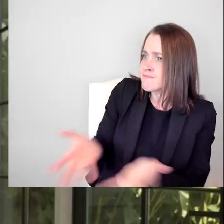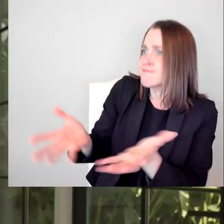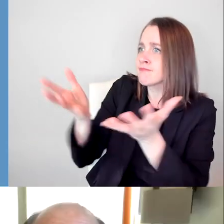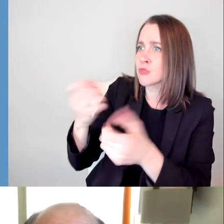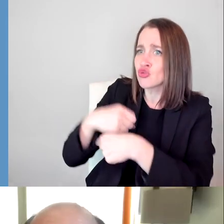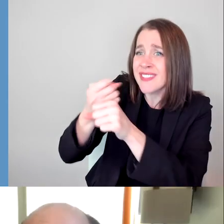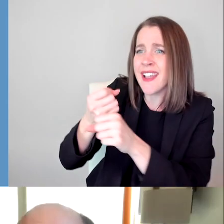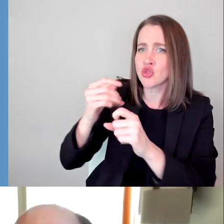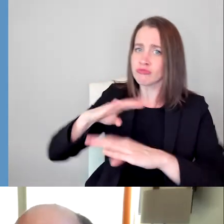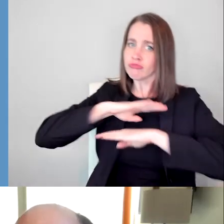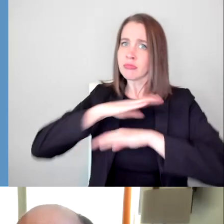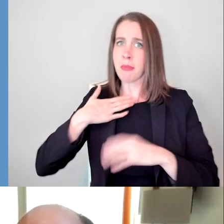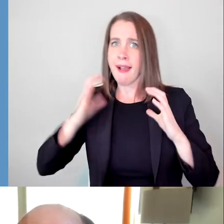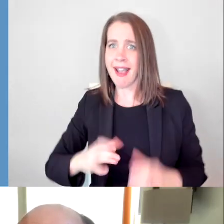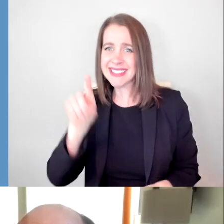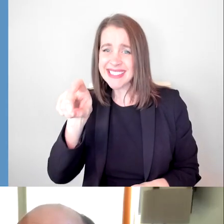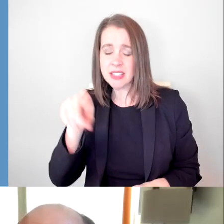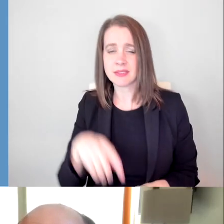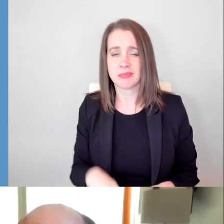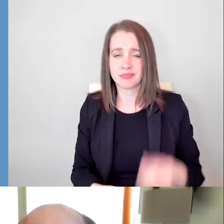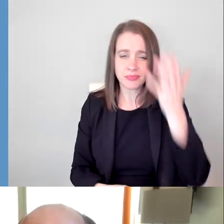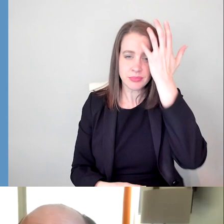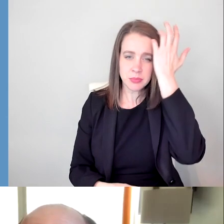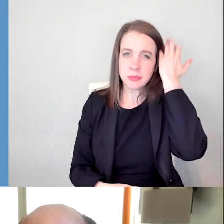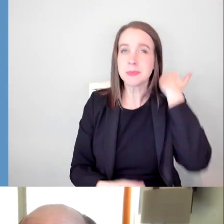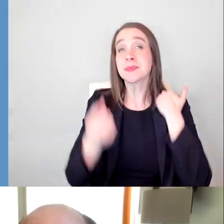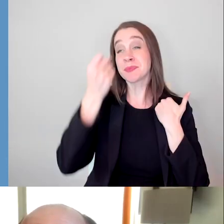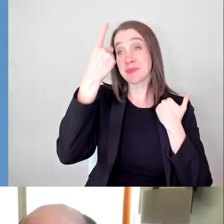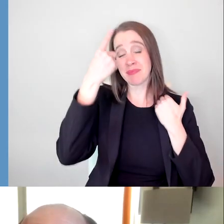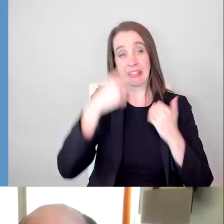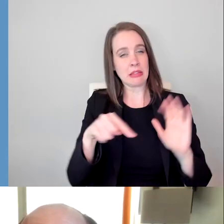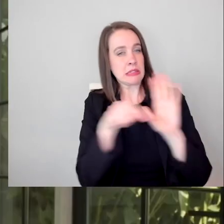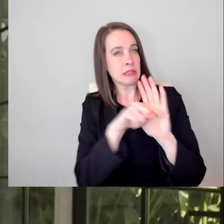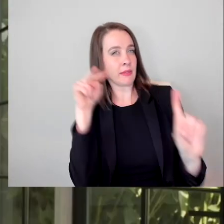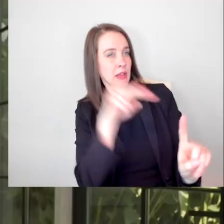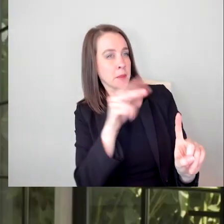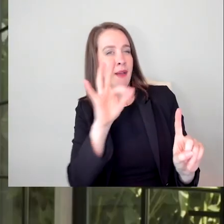But the stigma of disability is so strong and so shameful